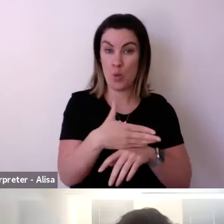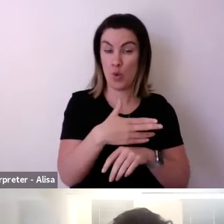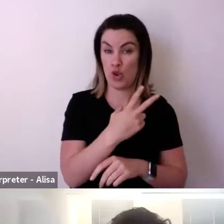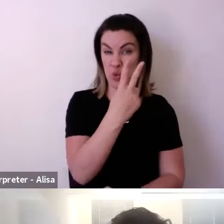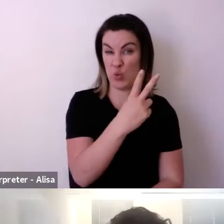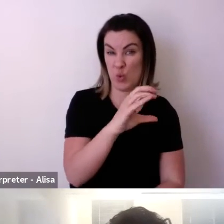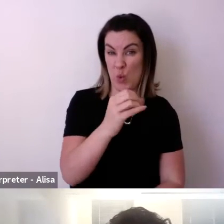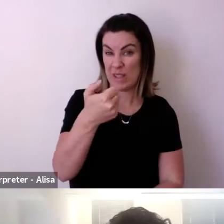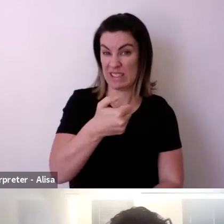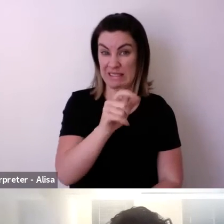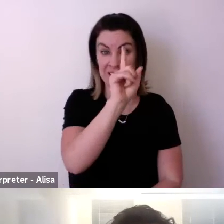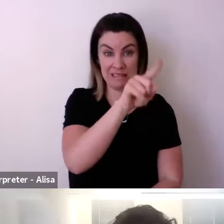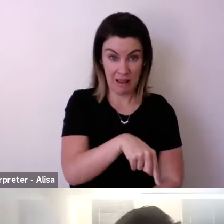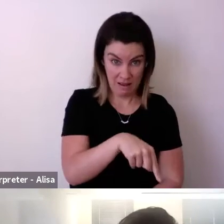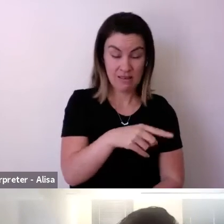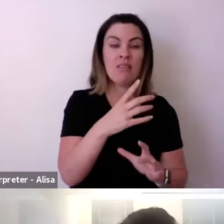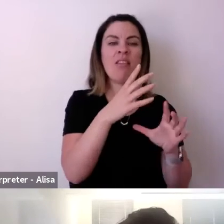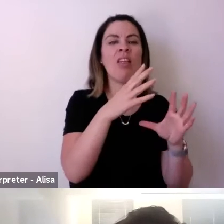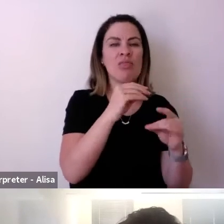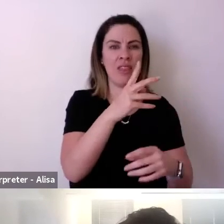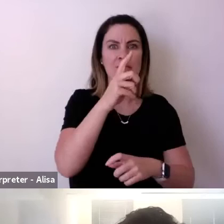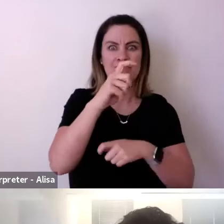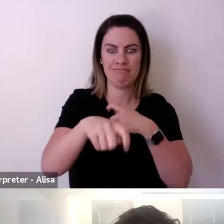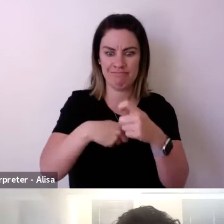And then I will hand it over to Greg, my colleague, who is running the